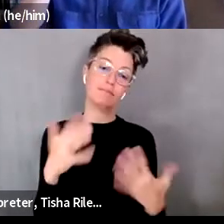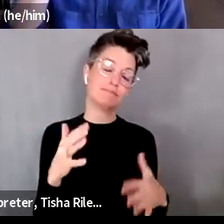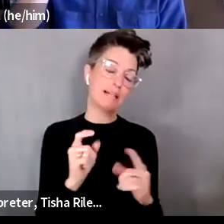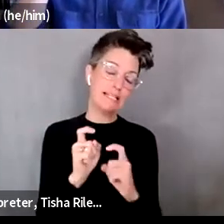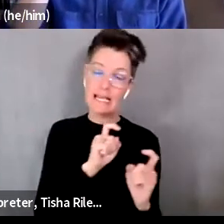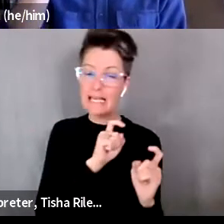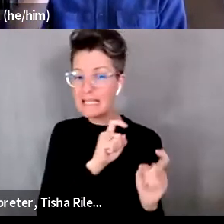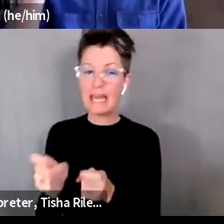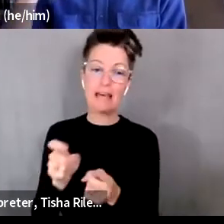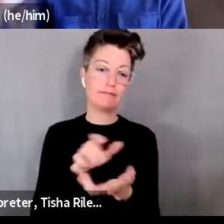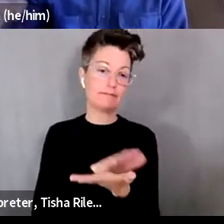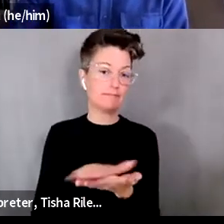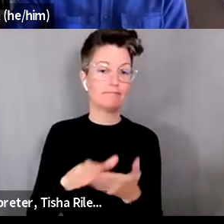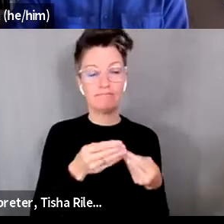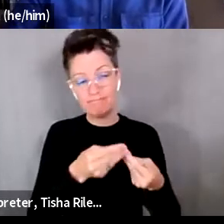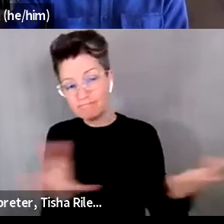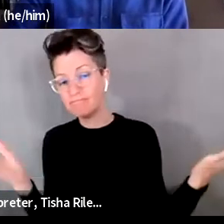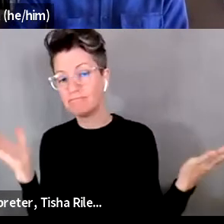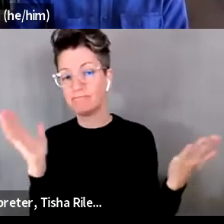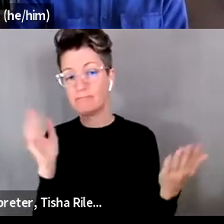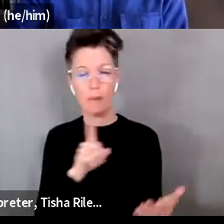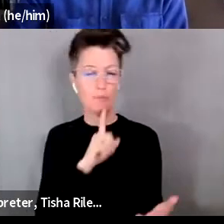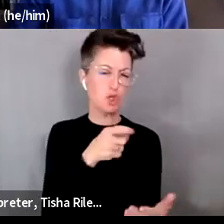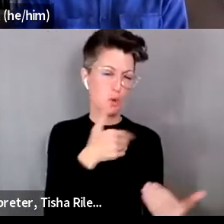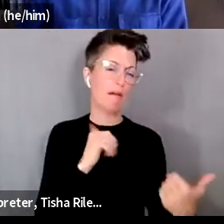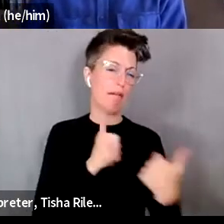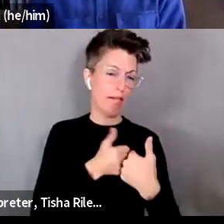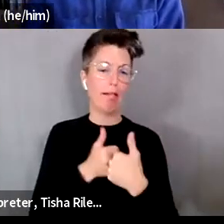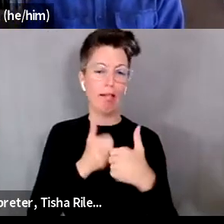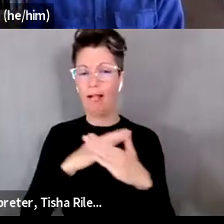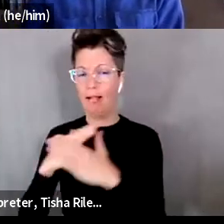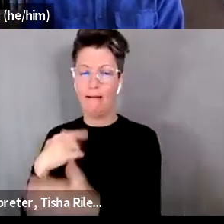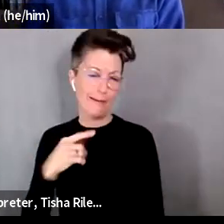a lot of challenges and obstacles. Mike, I wanted to bring you in because, you know,